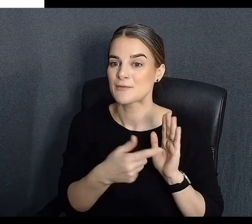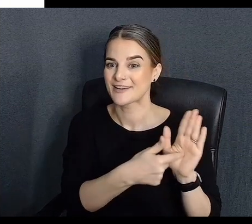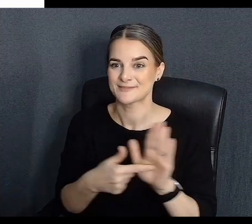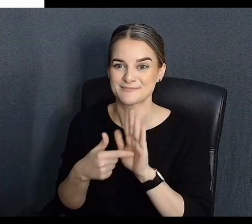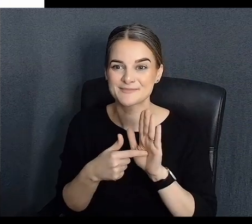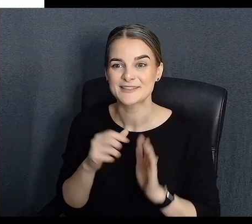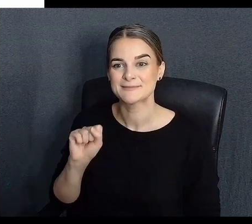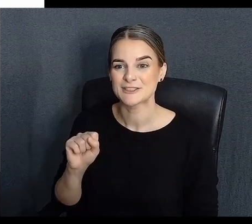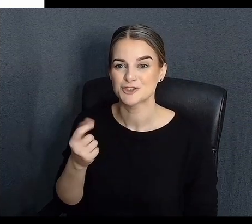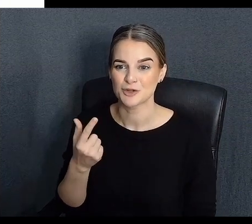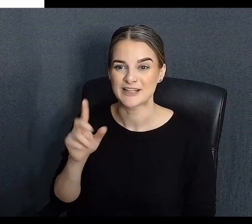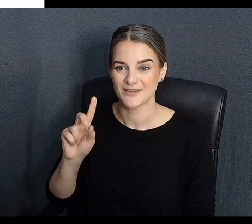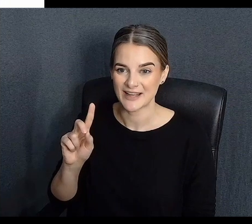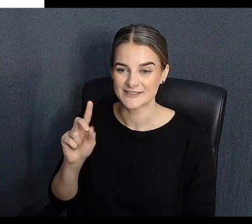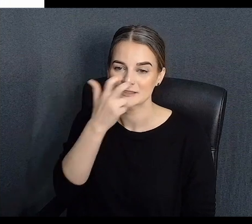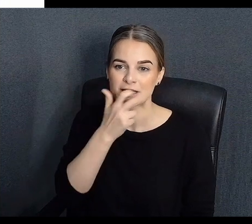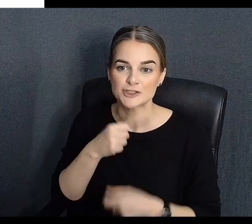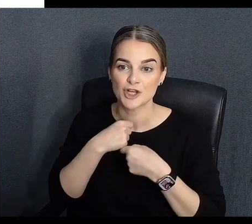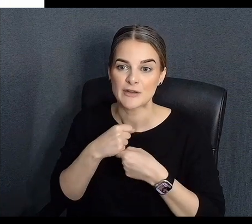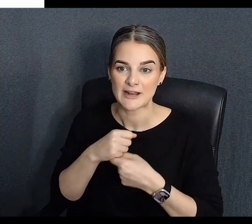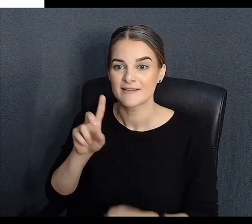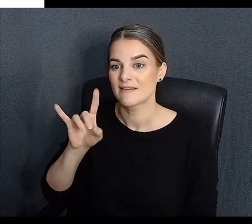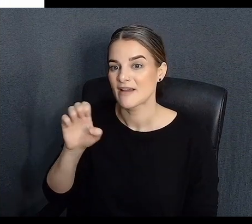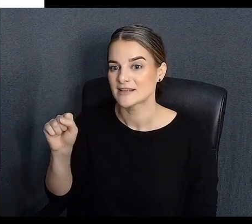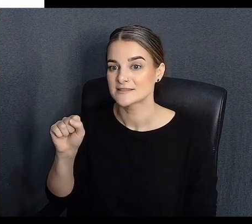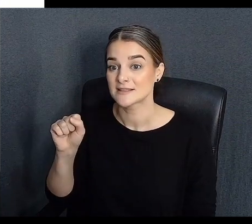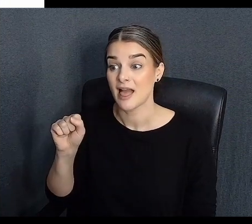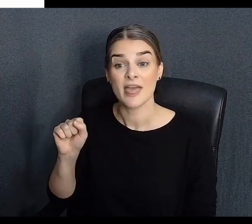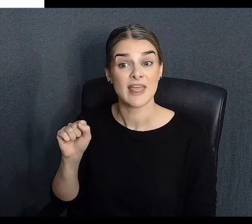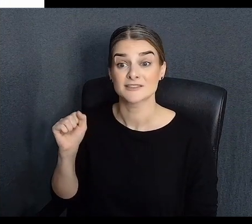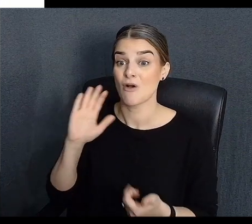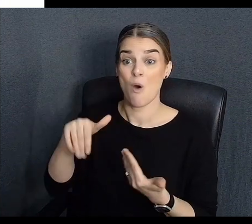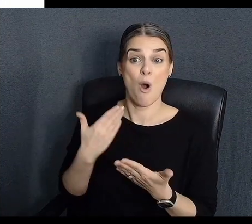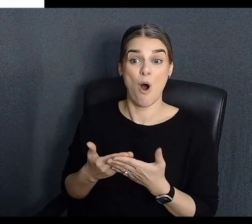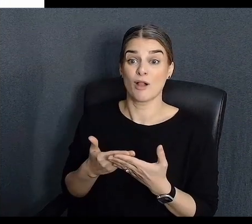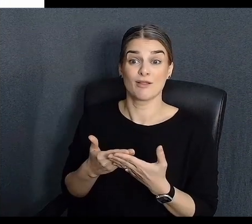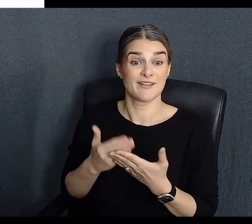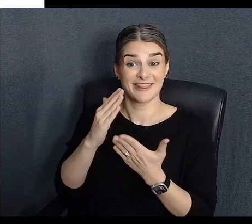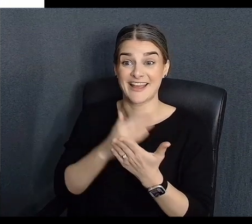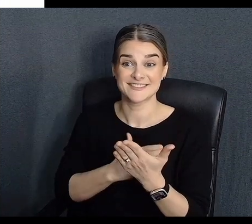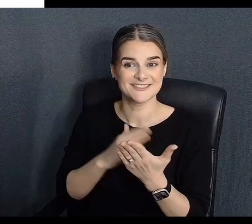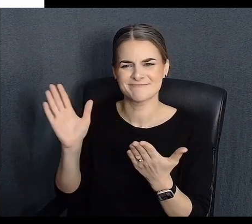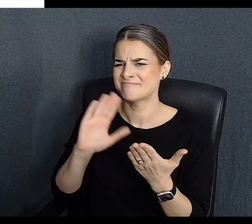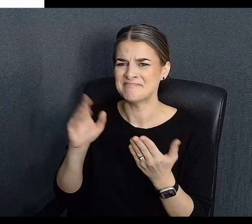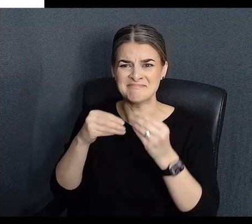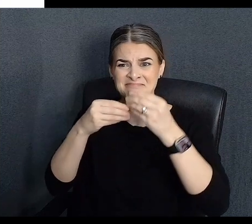This is not the end-all-be-all list of devices. There's a lot more out there, and we're constantly